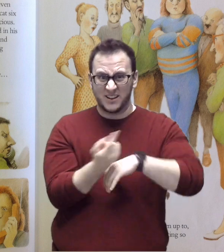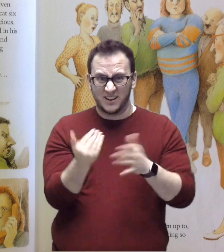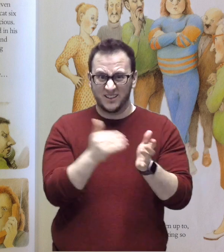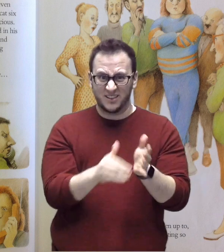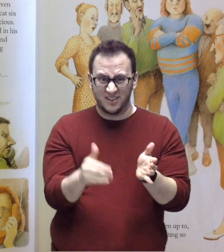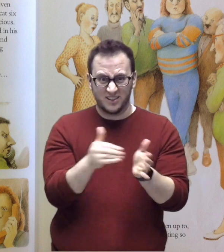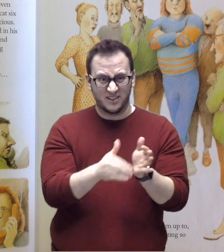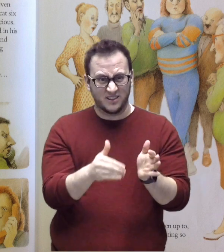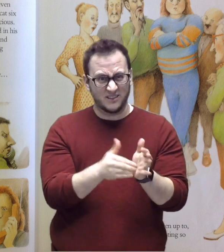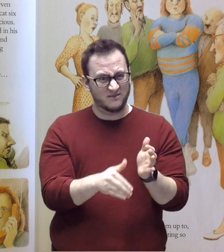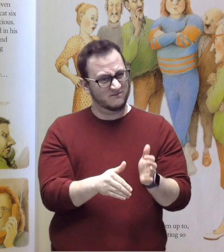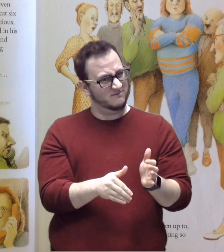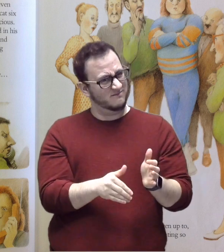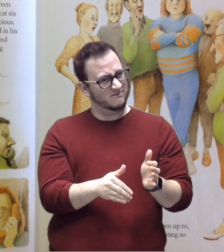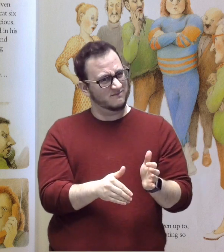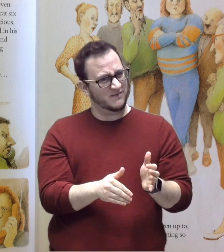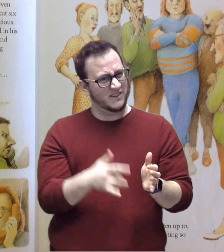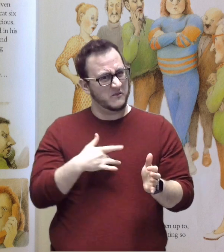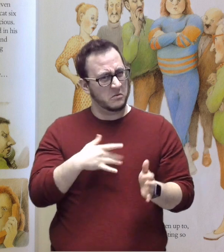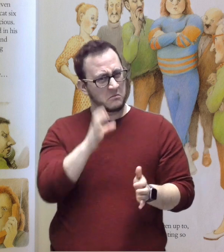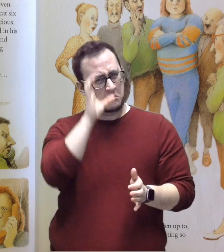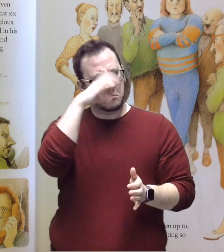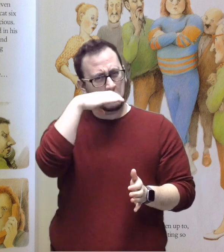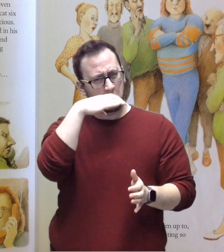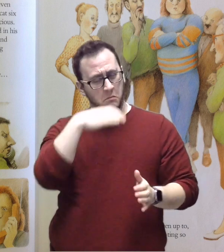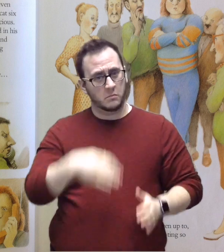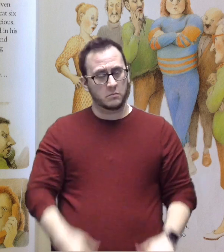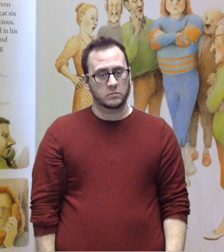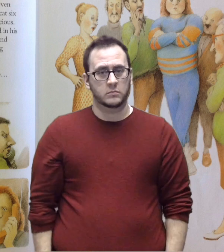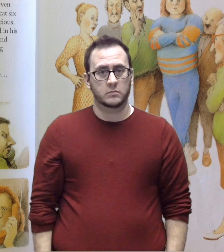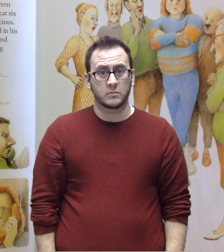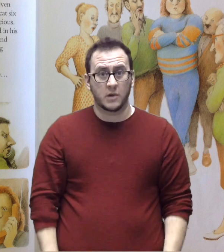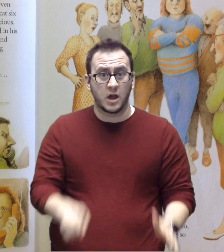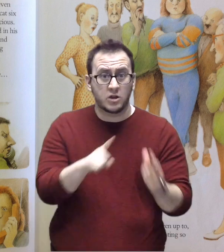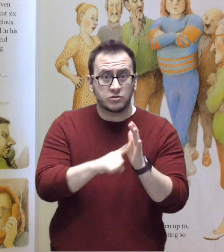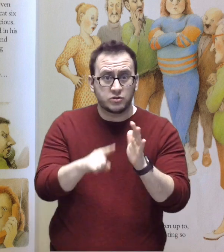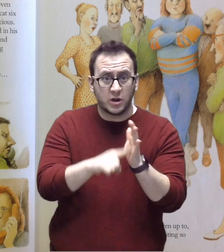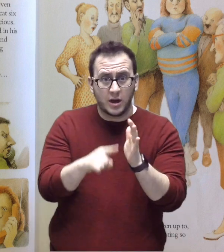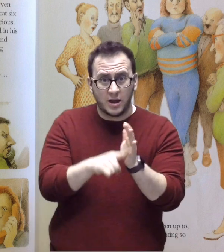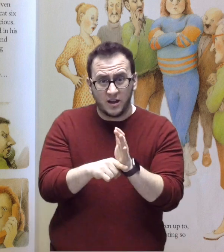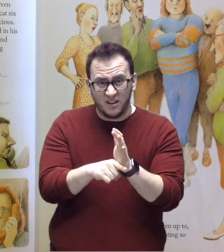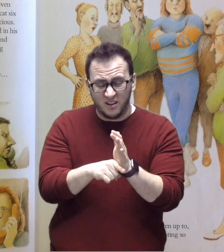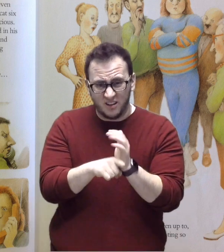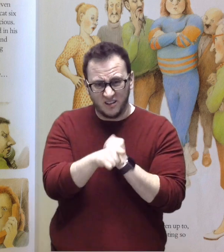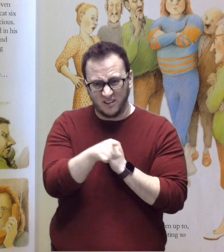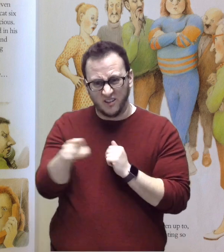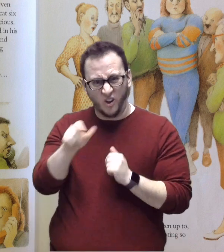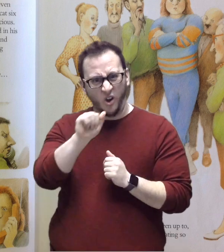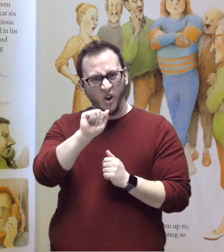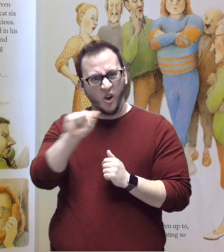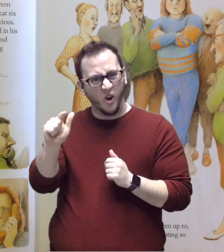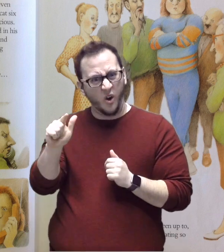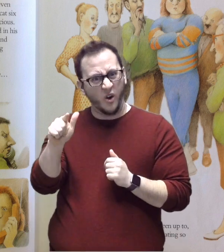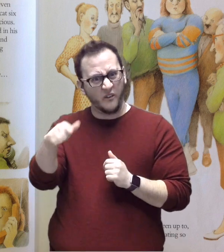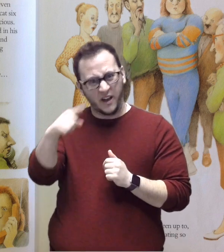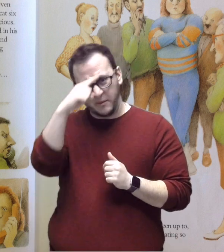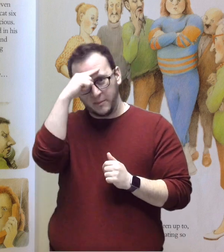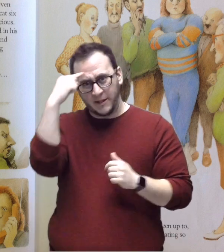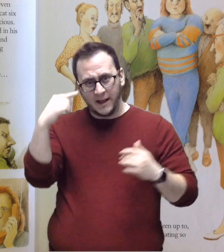Sure enough, when he checked in his appointment book, the vet found six cats with a cough all living on Aristotle Street!